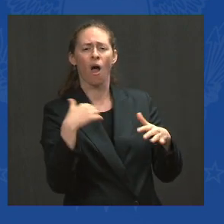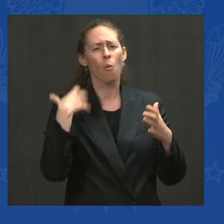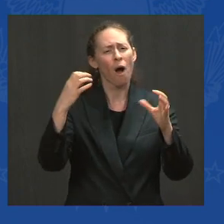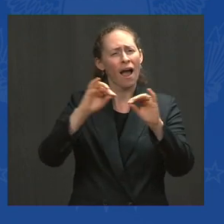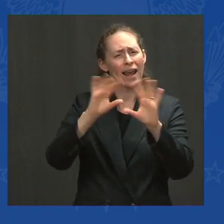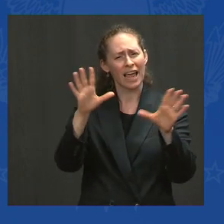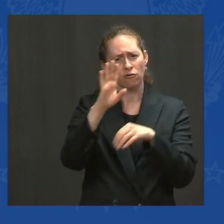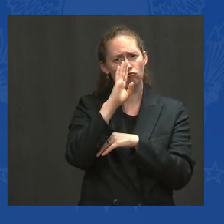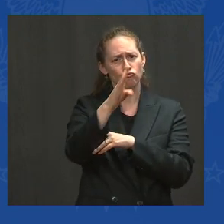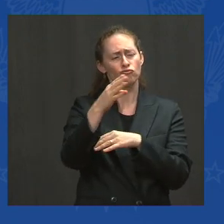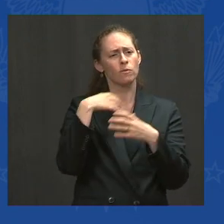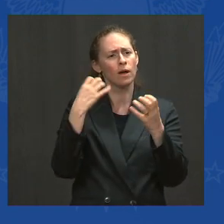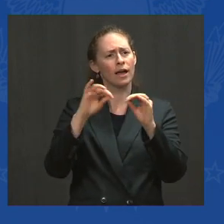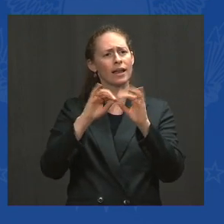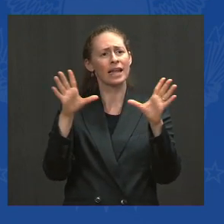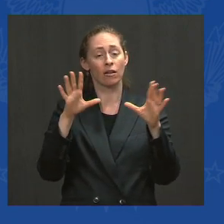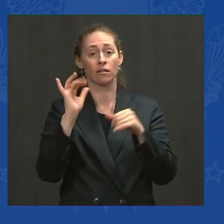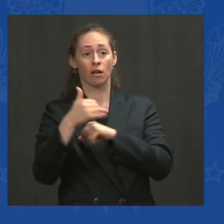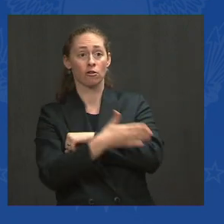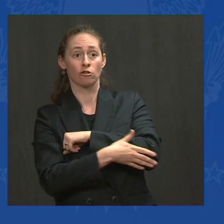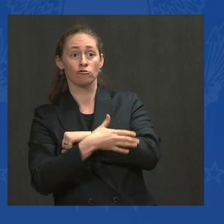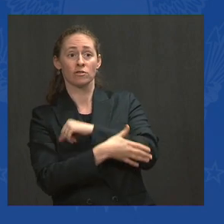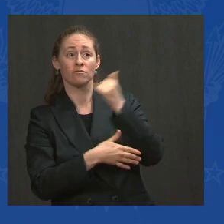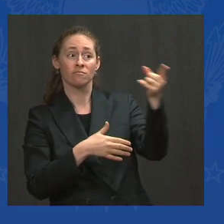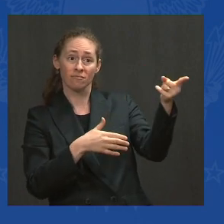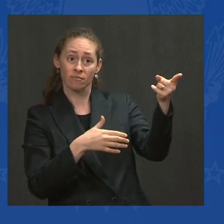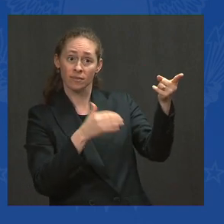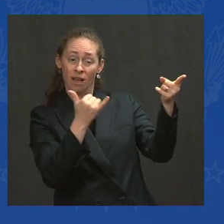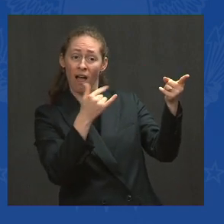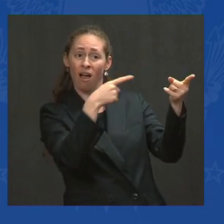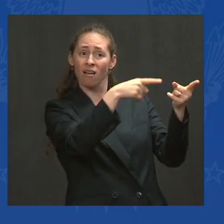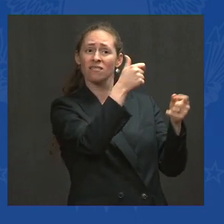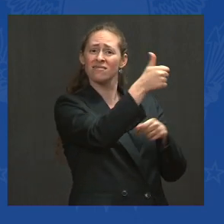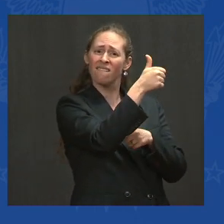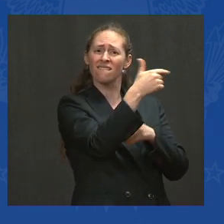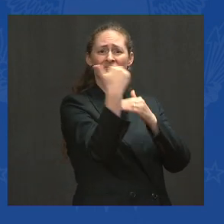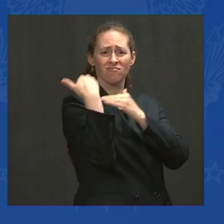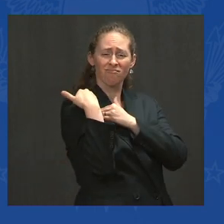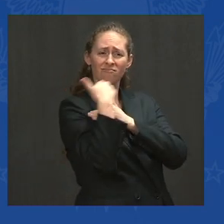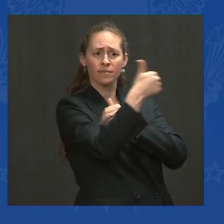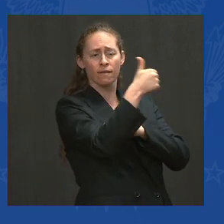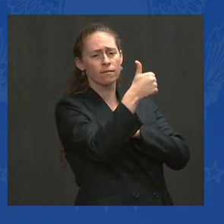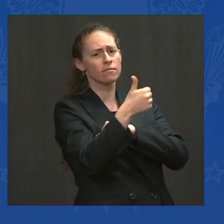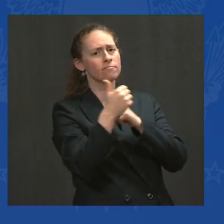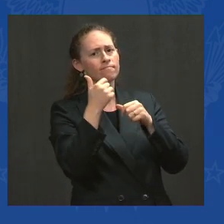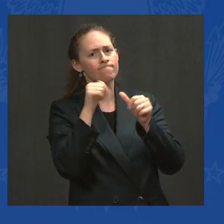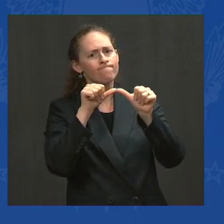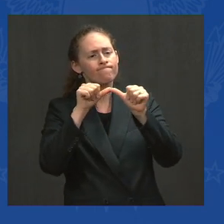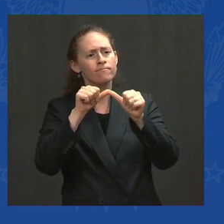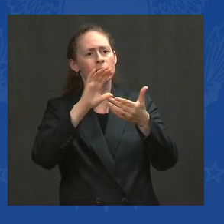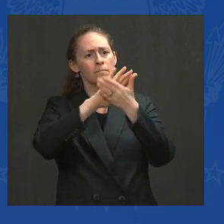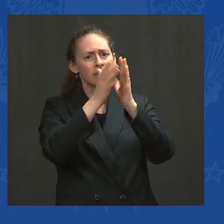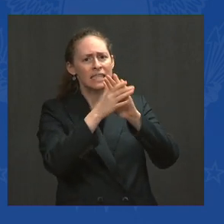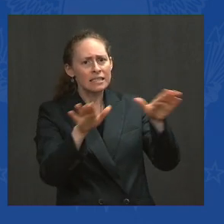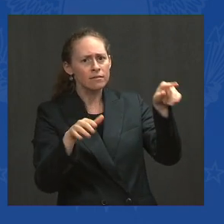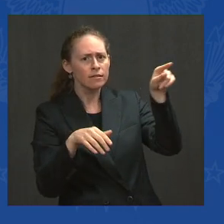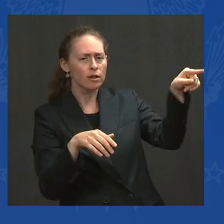region have an essential role to play in supporting a peaceful settlement. We'll work with them, and they should help step up